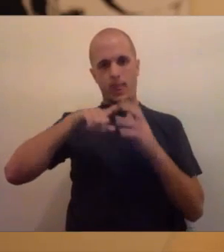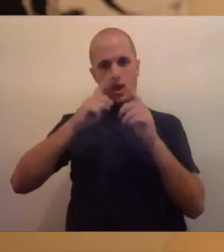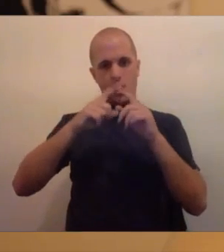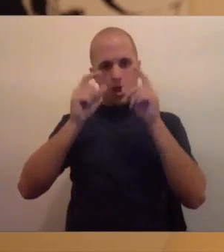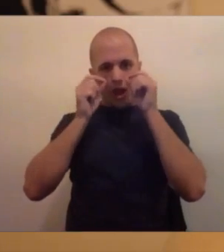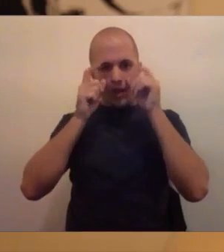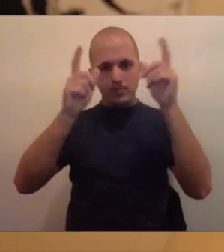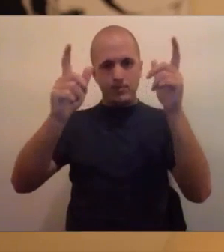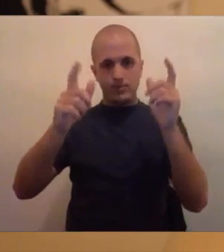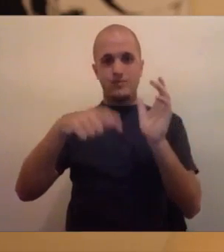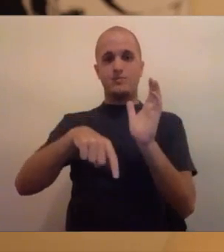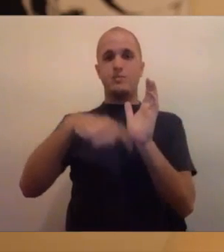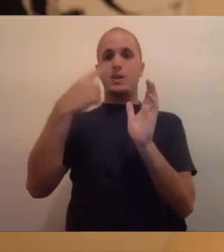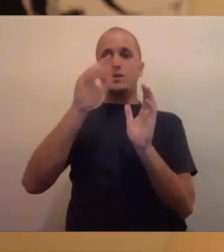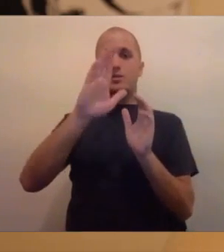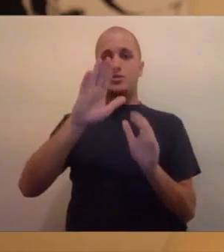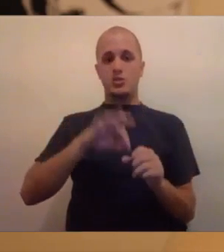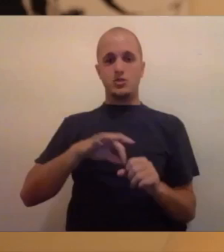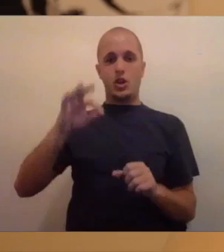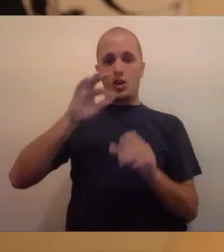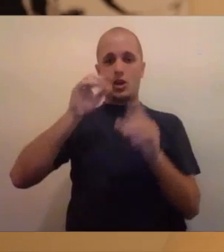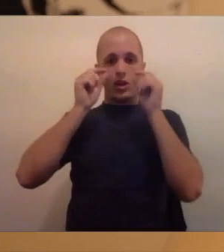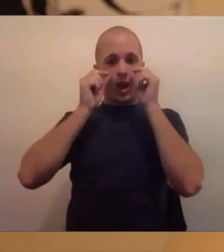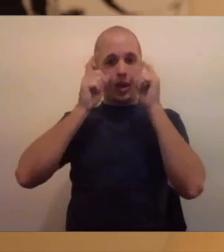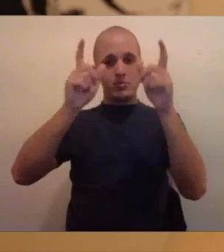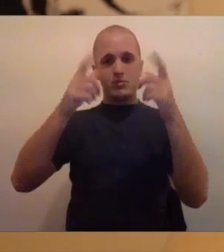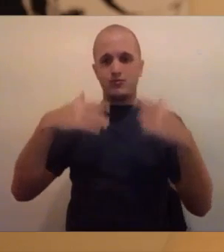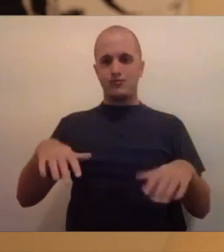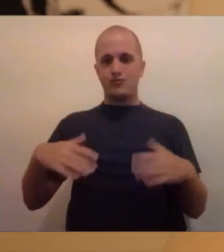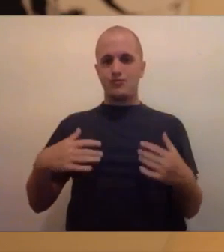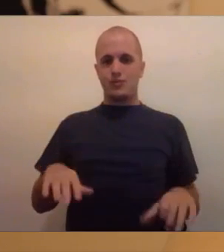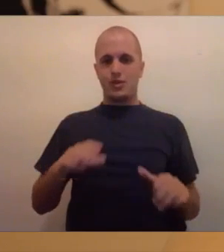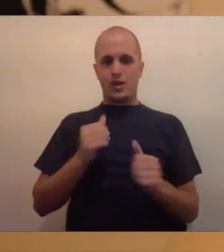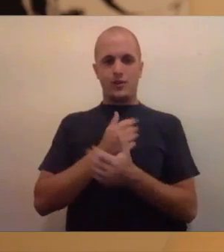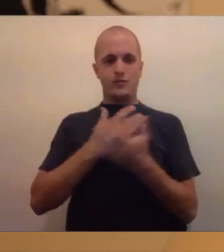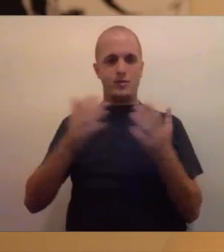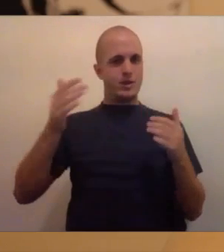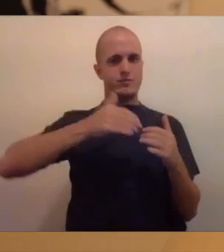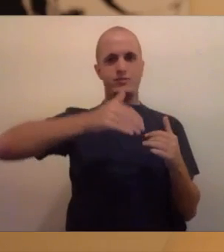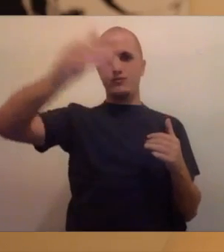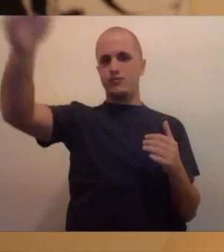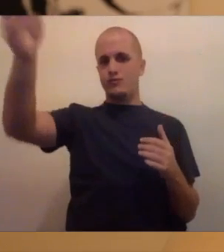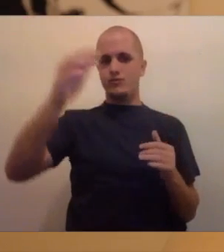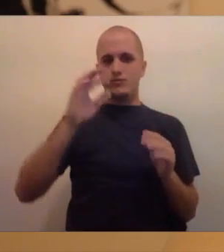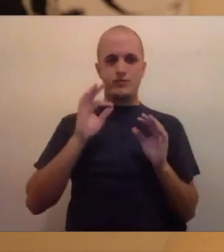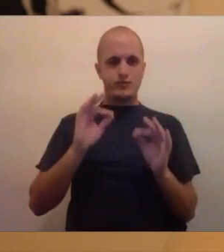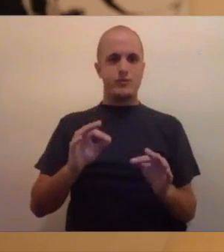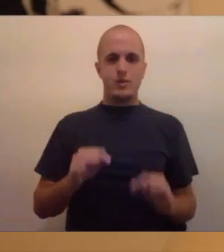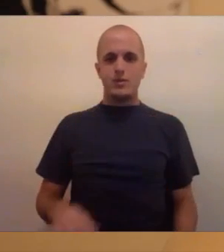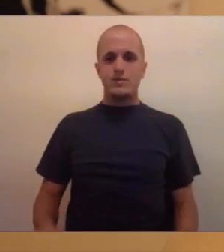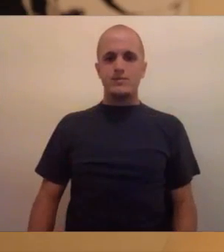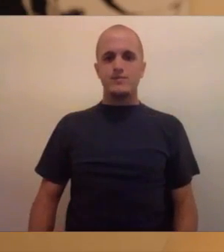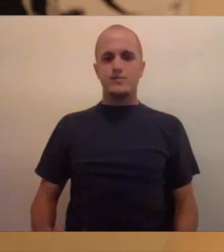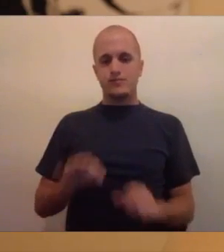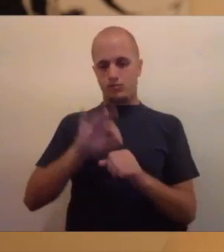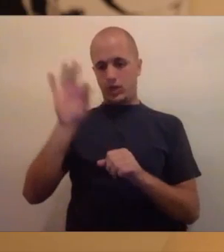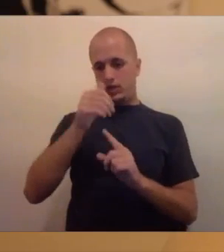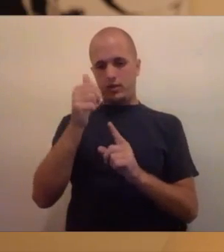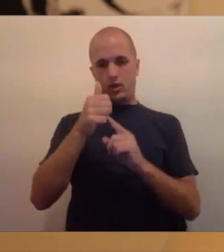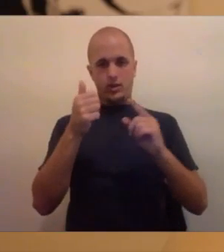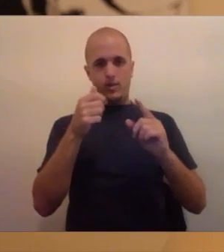wake up. And, once your soul begins to wake up, everything reveals in front